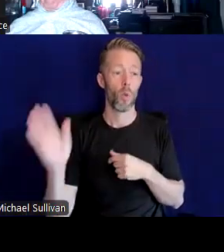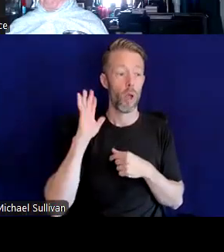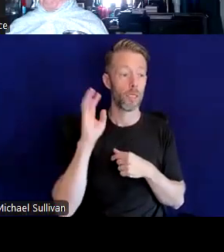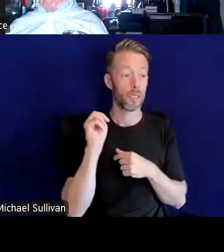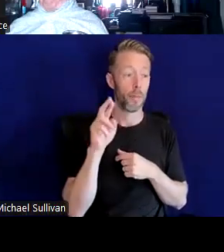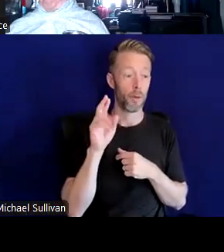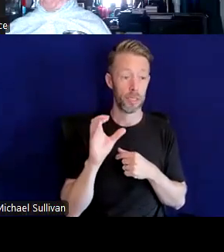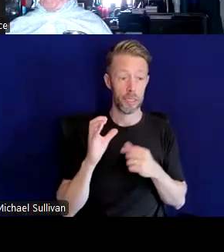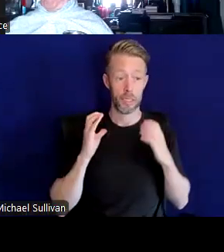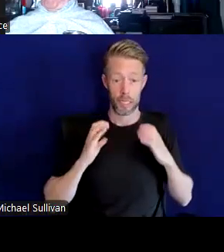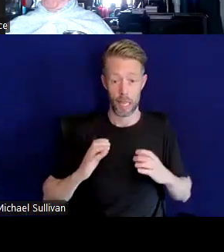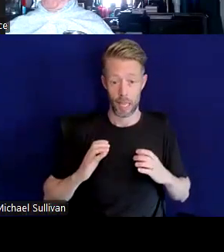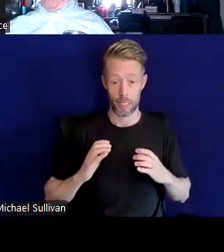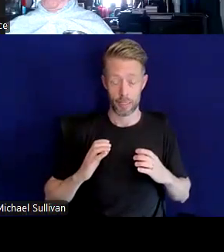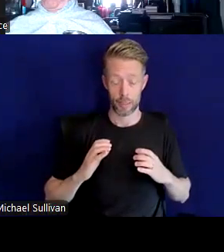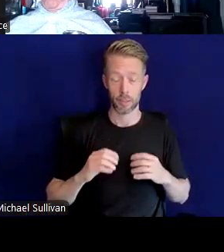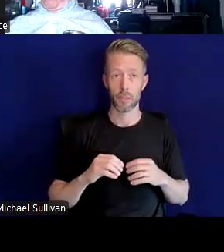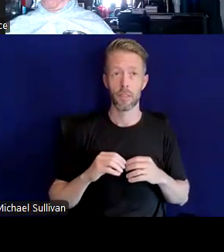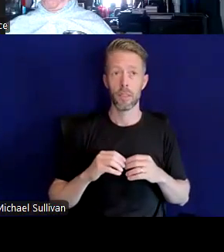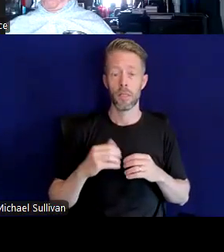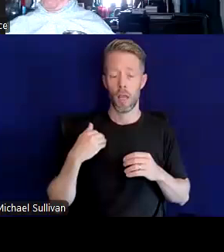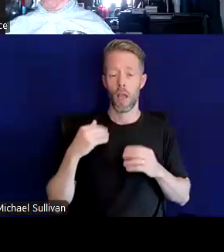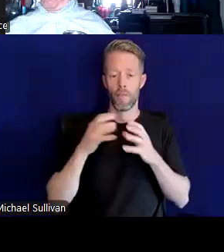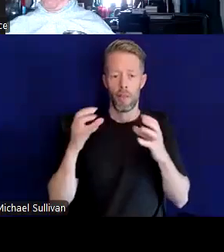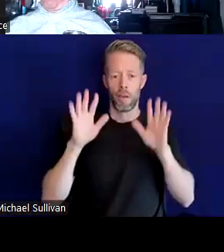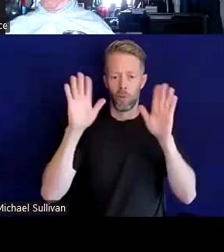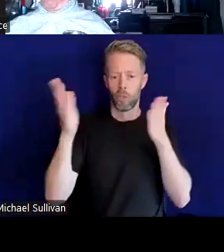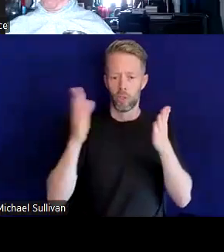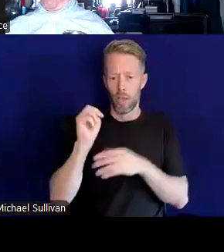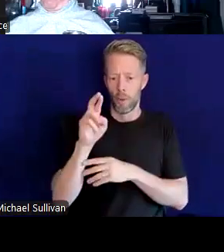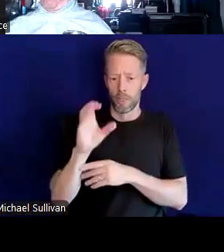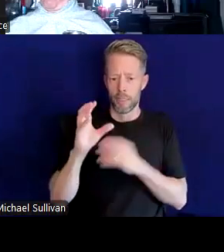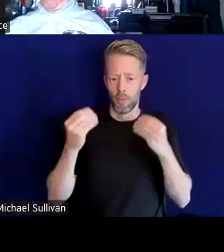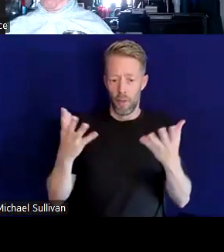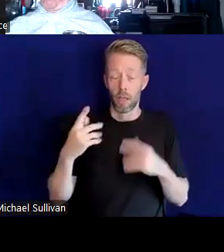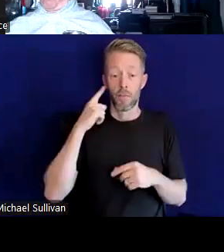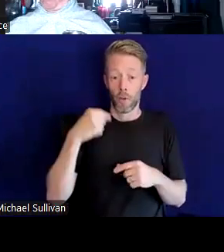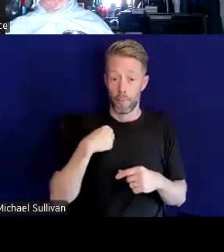client. A lot of people don't know there's a lot of great services MRC provides. For me,